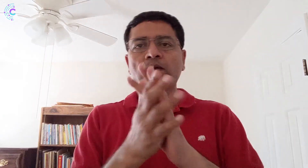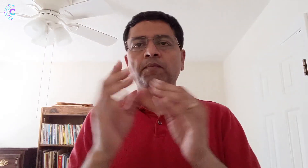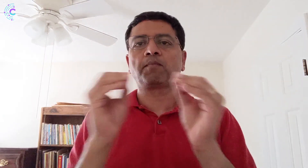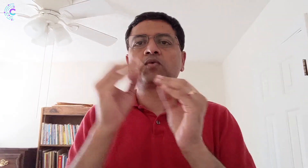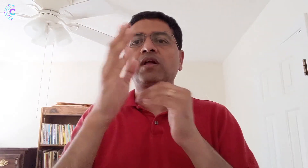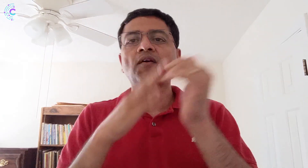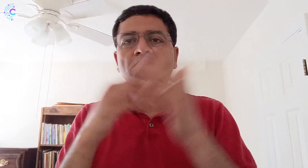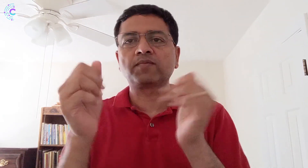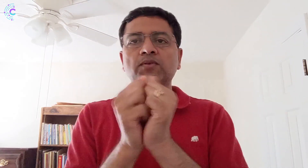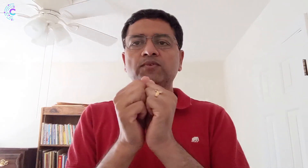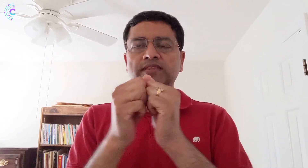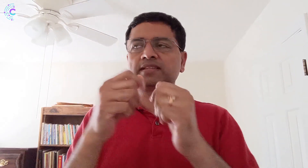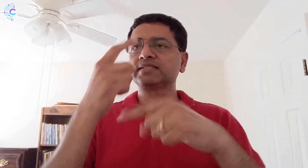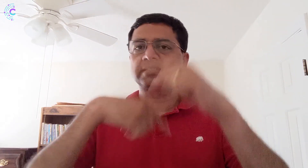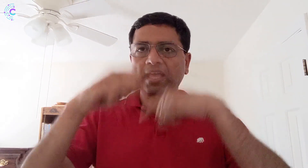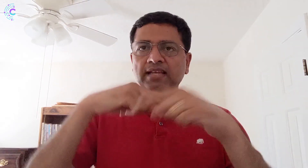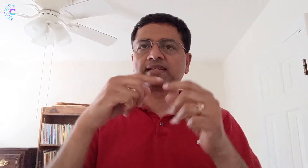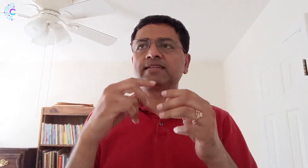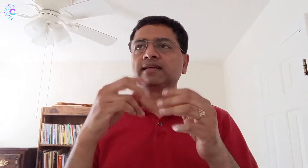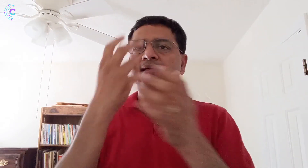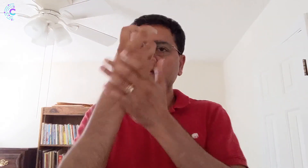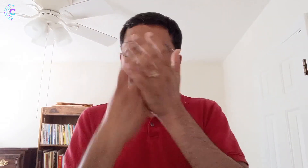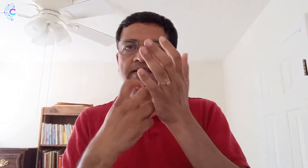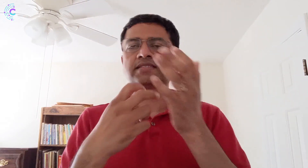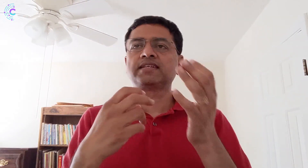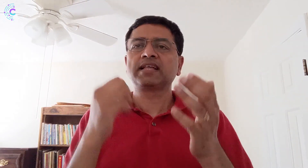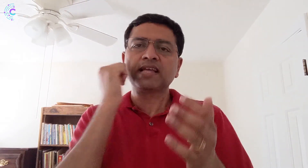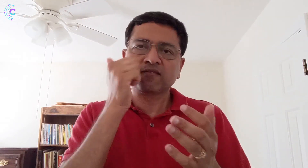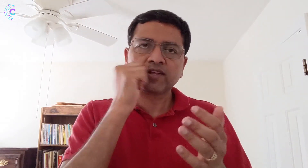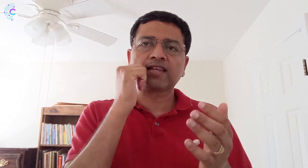in becoming more comfortable with sign language immersion. They would work with the parents on a